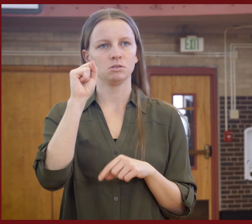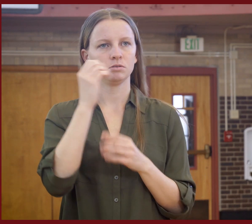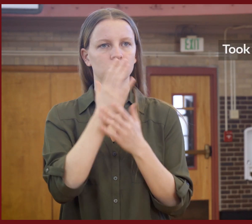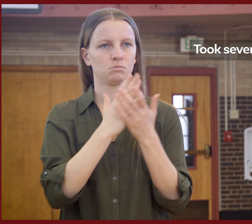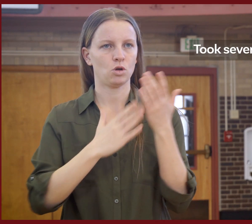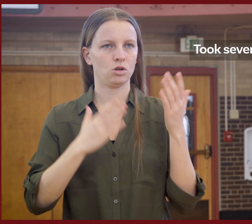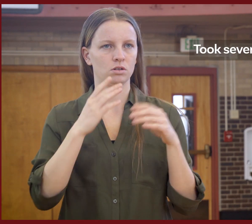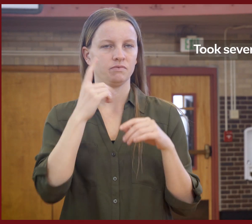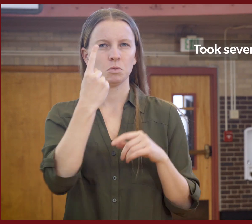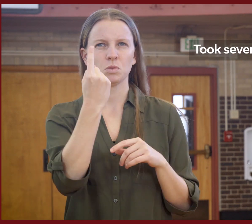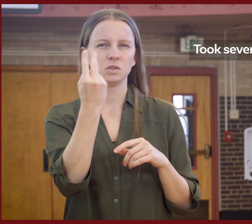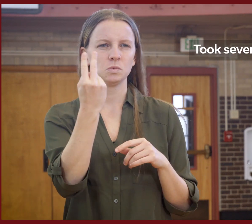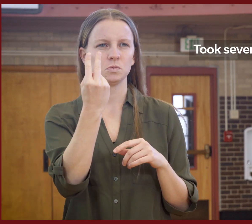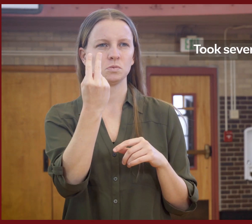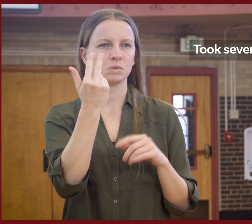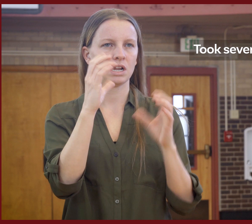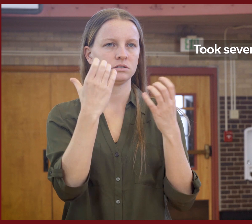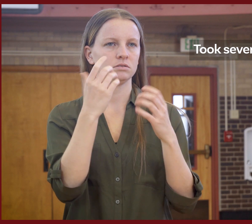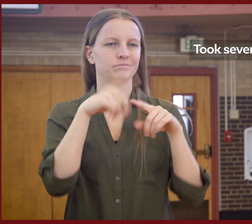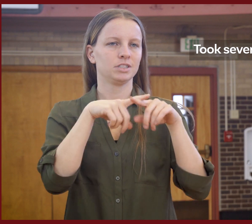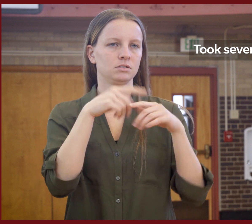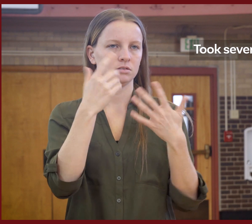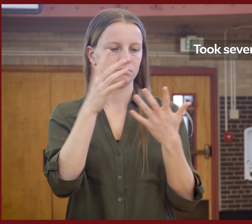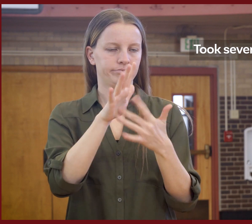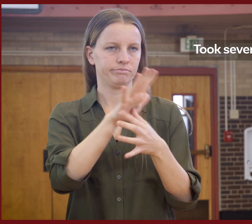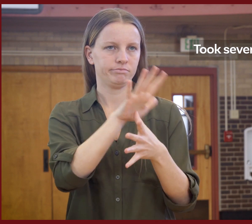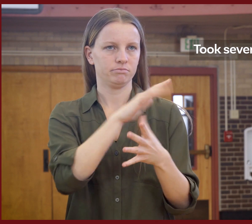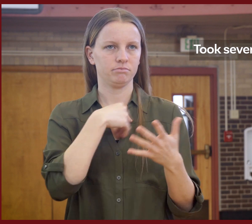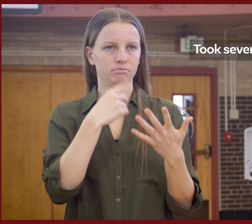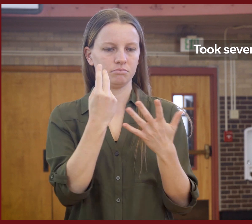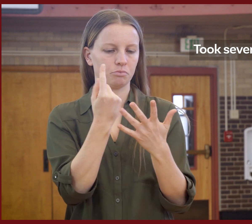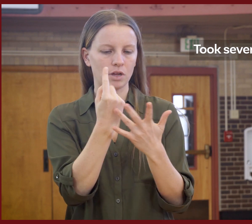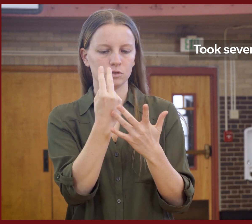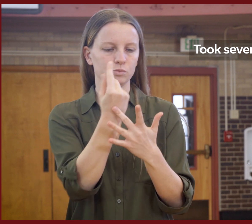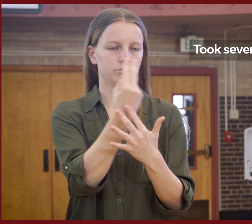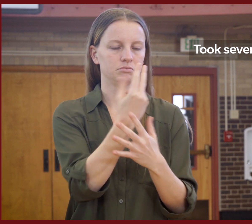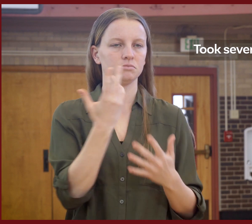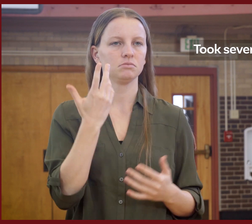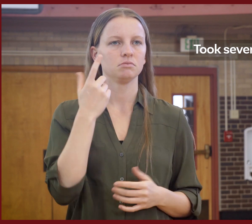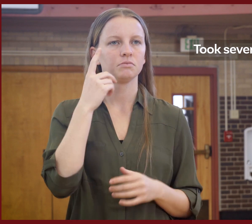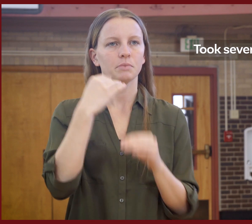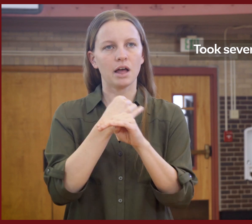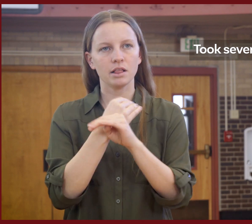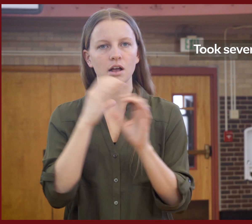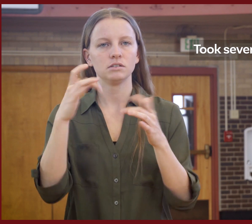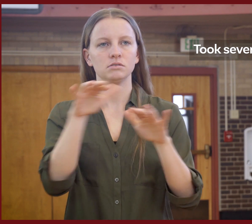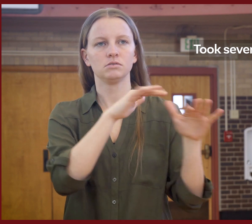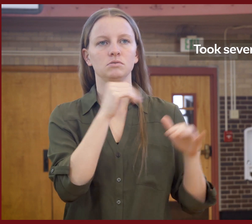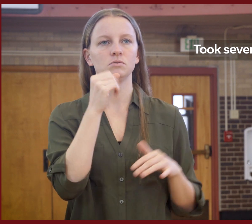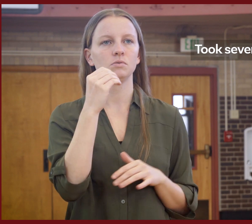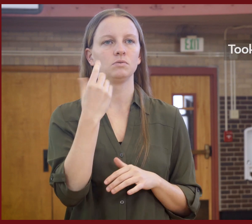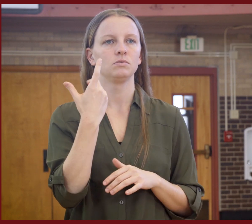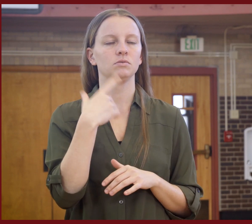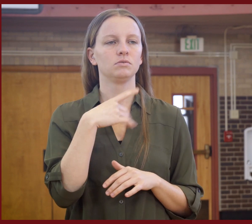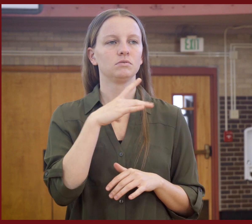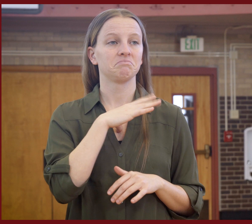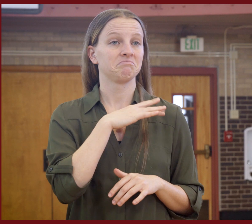Palmer High School for a few classes throughout my high school years; a couple classes here and there; math what have you.